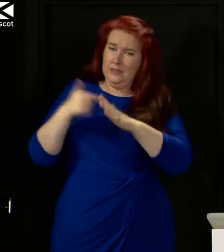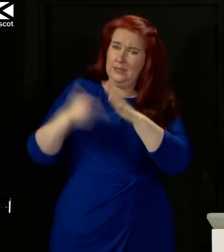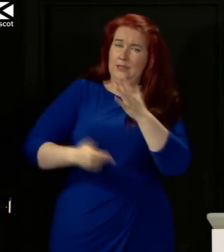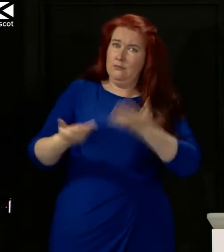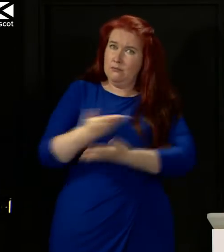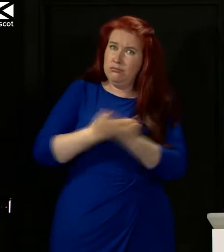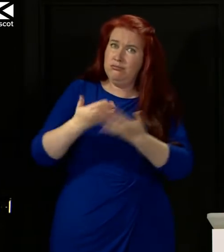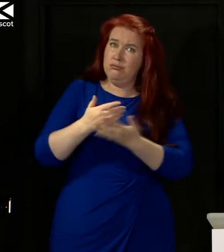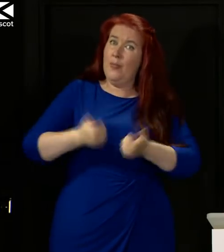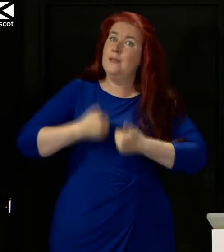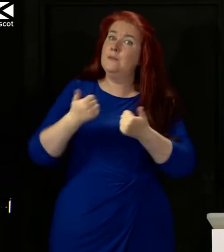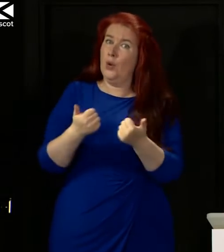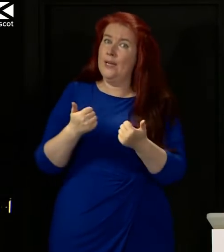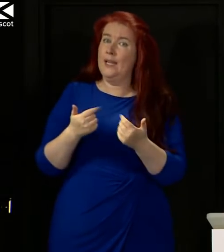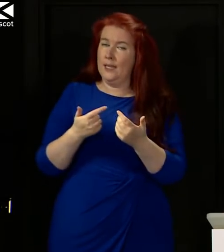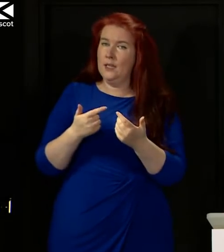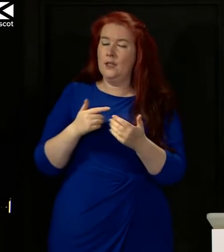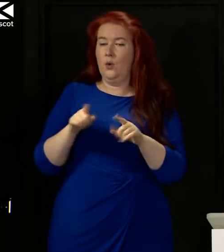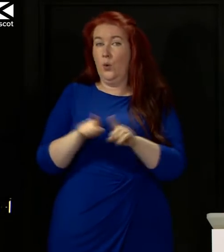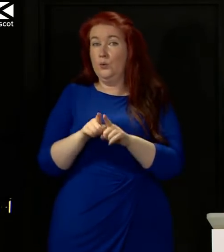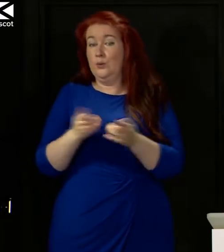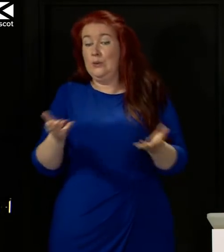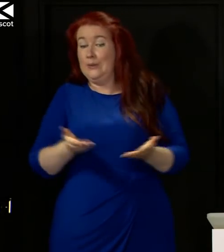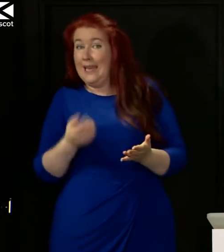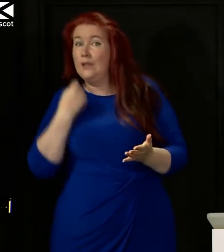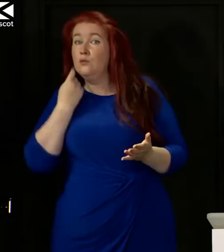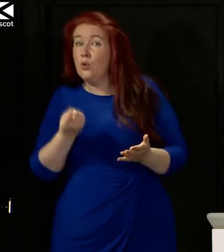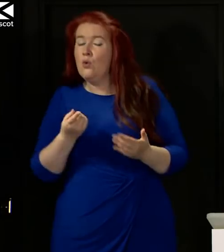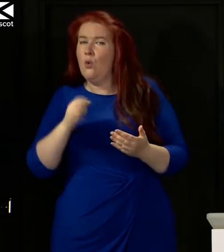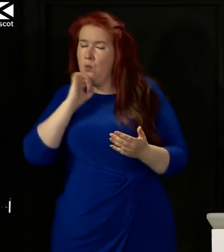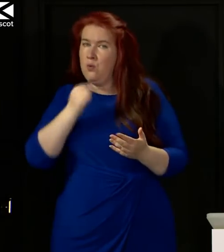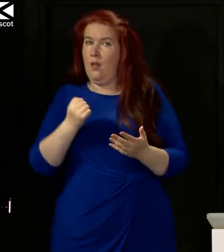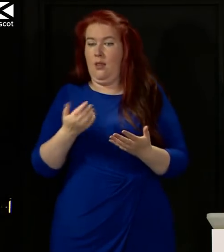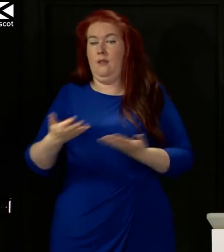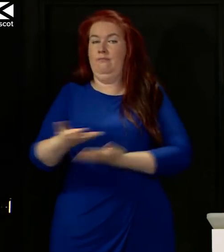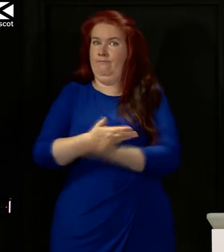about this this morning, and over the course of today and tomorrow we will have a final